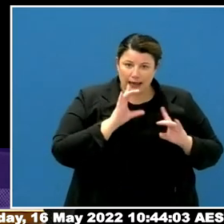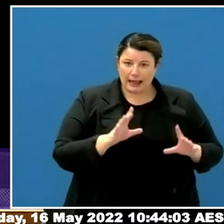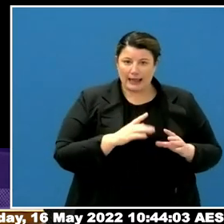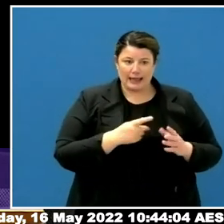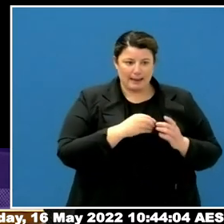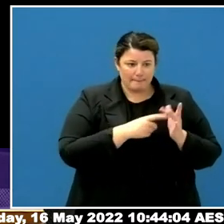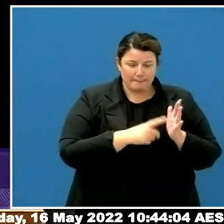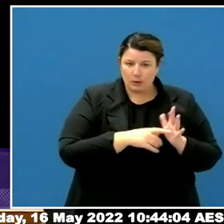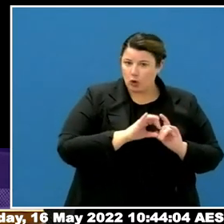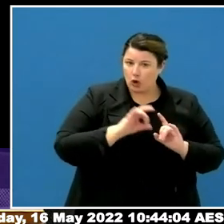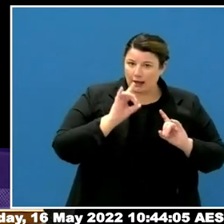collaborative with us".